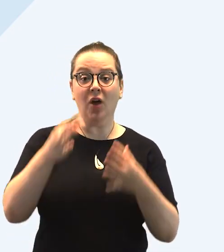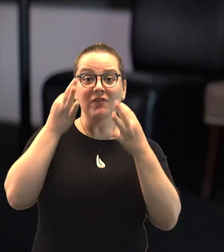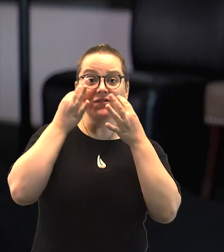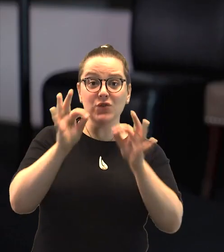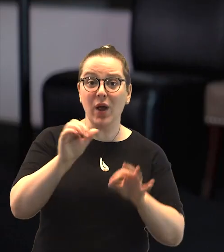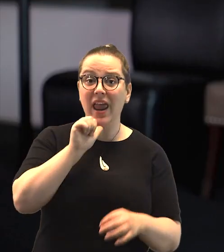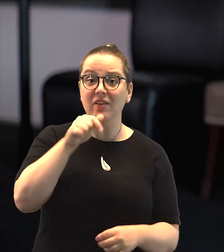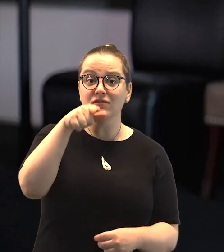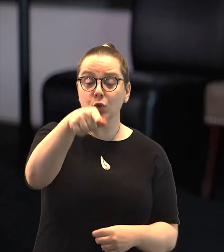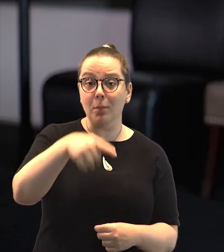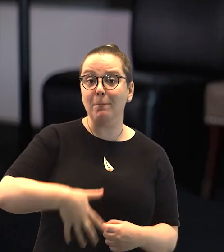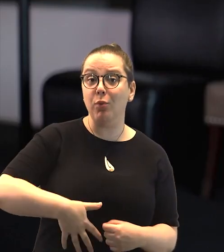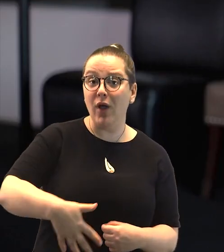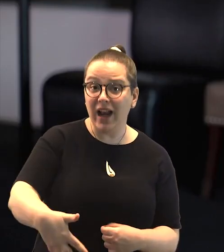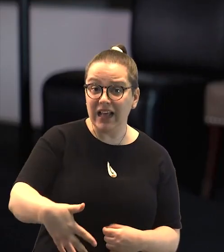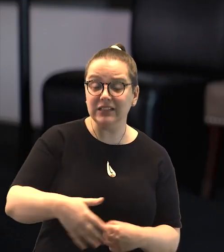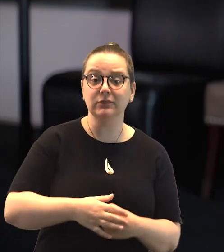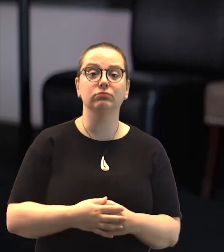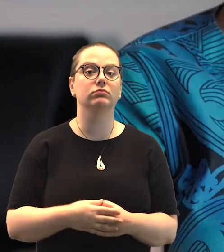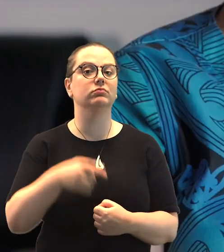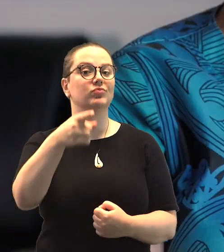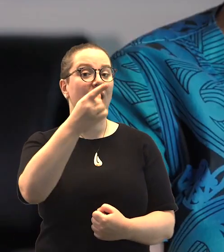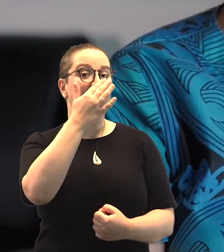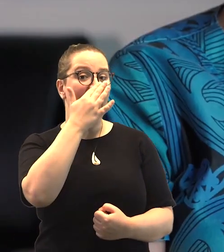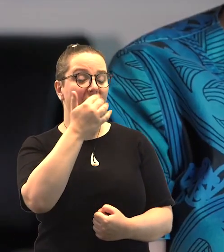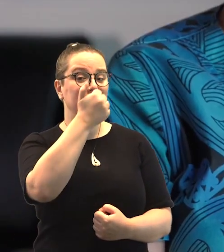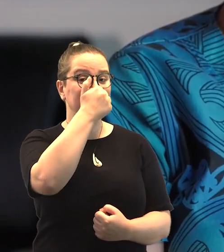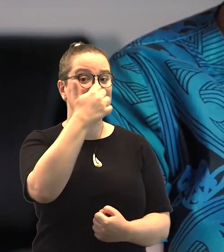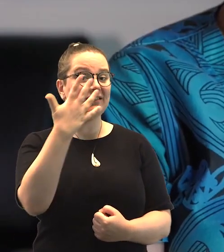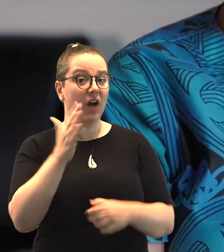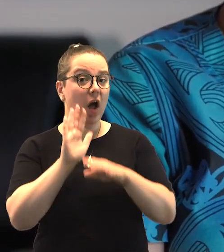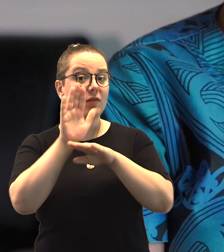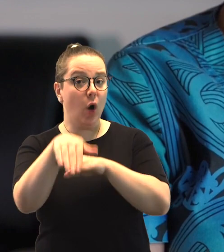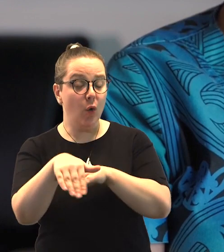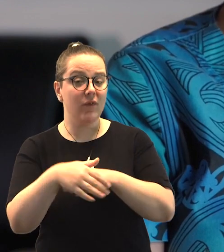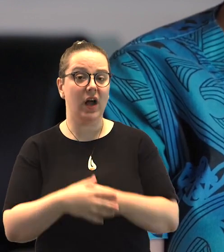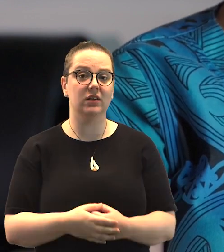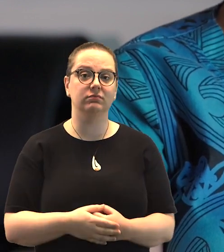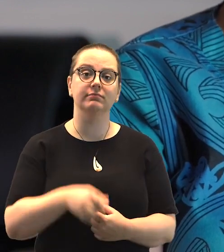The flu vaccine is free if you're pregnant. People who are over the age of 65,